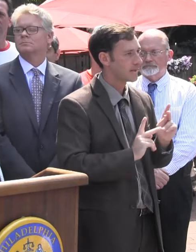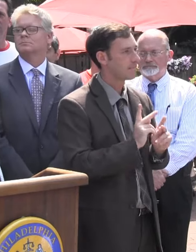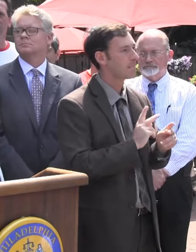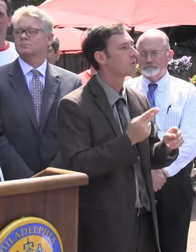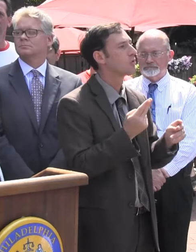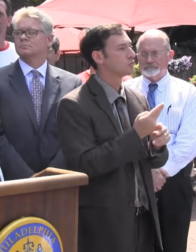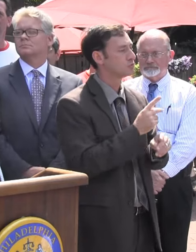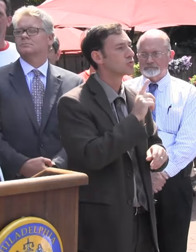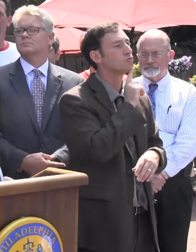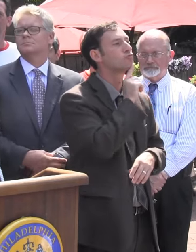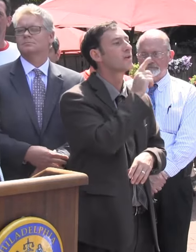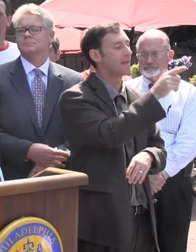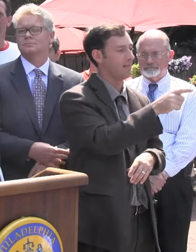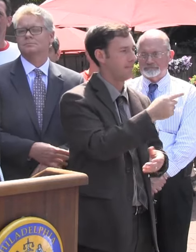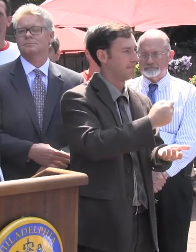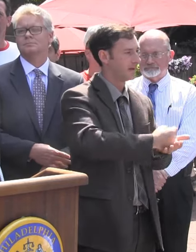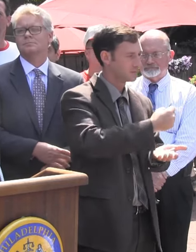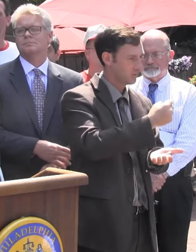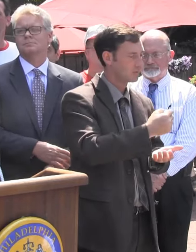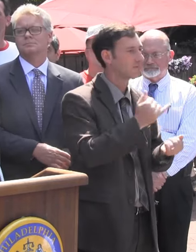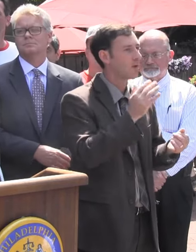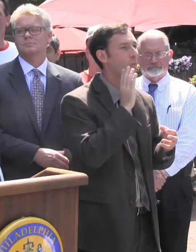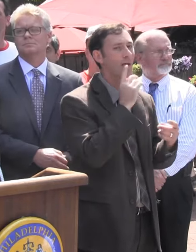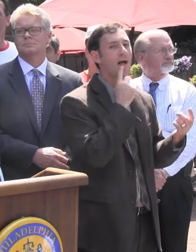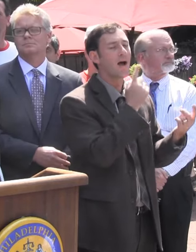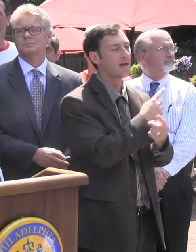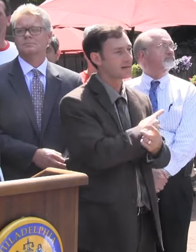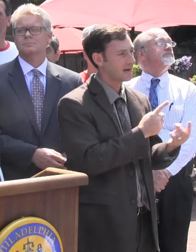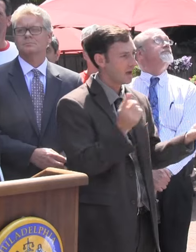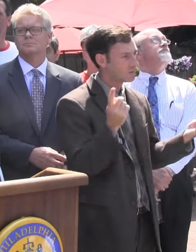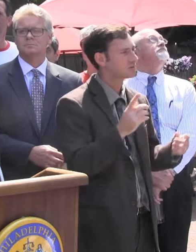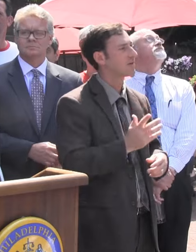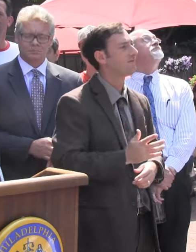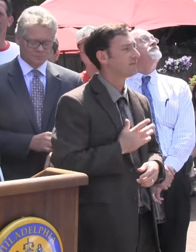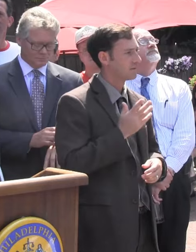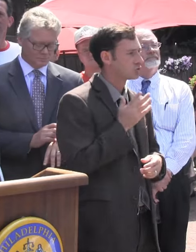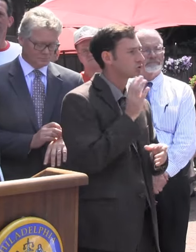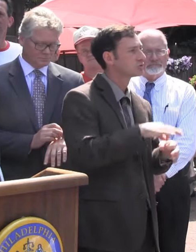the real passports. We're going to announce the official sweepstakes rules and details